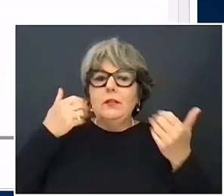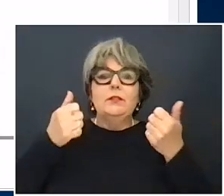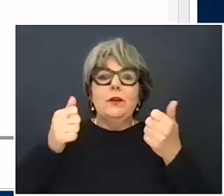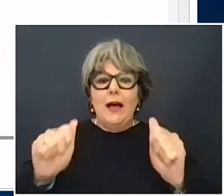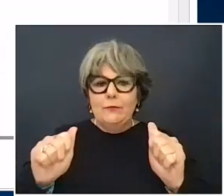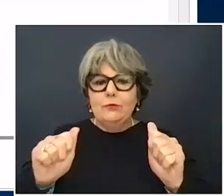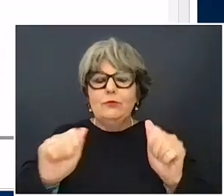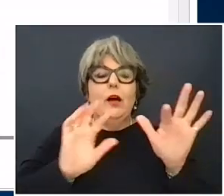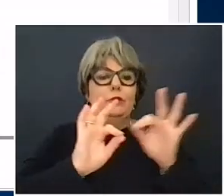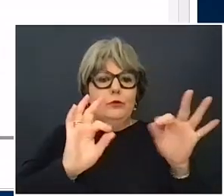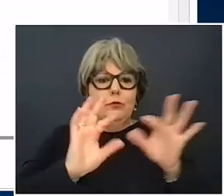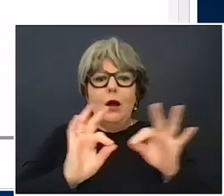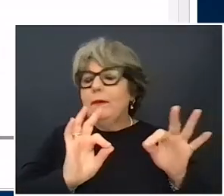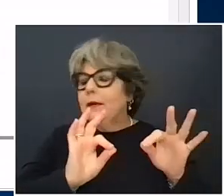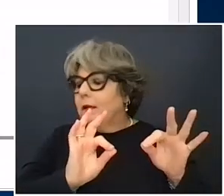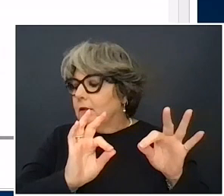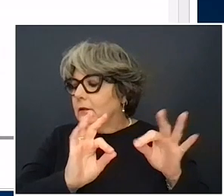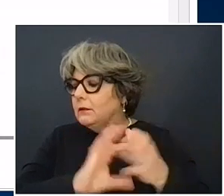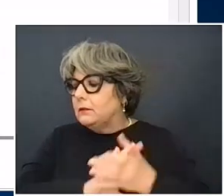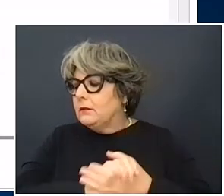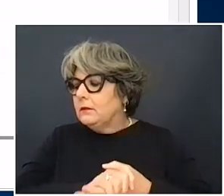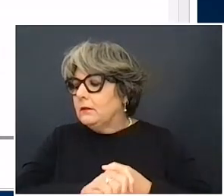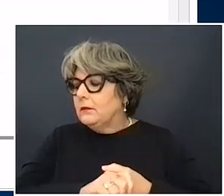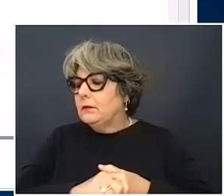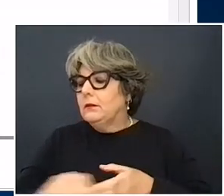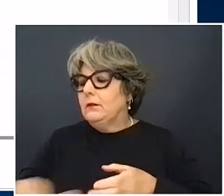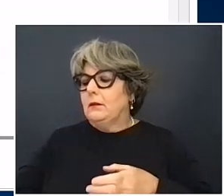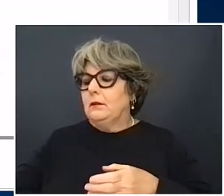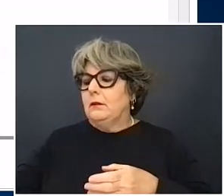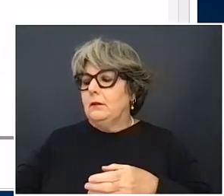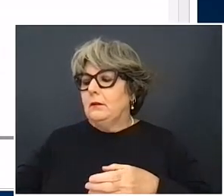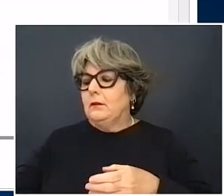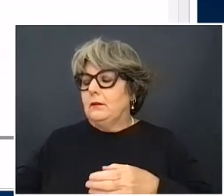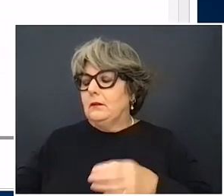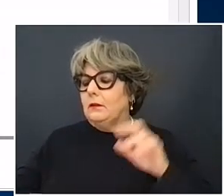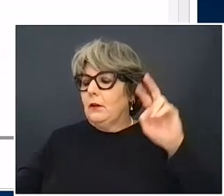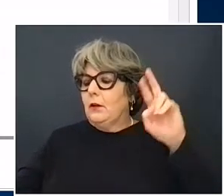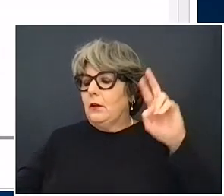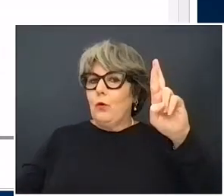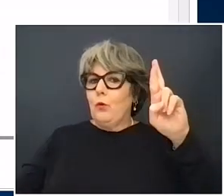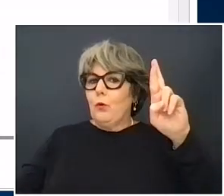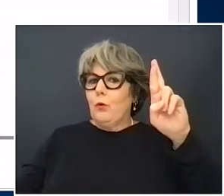around. So Robyn's comments were about the complaint issues, are we talking-?